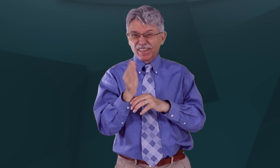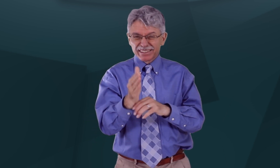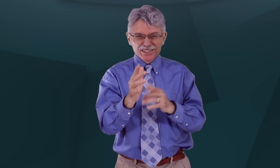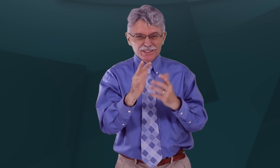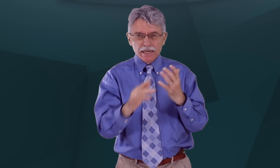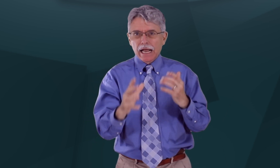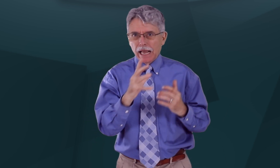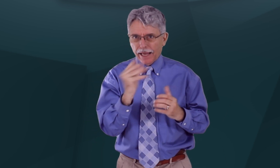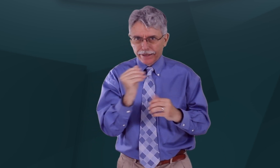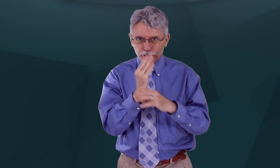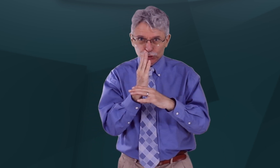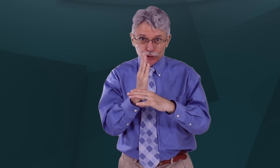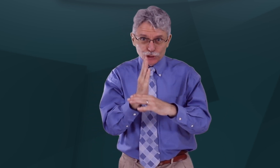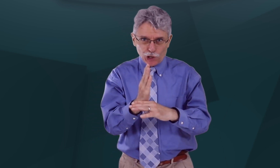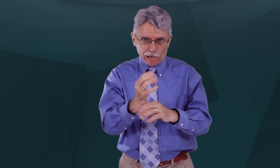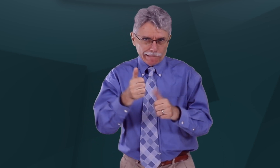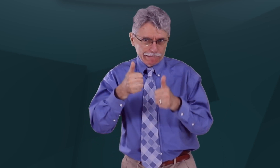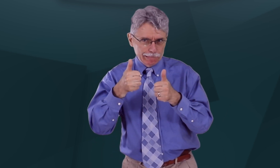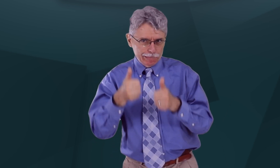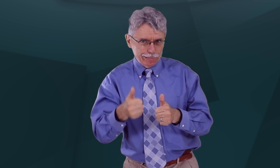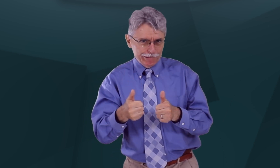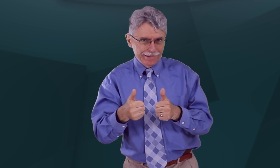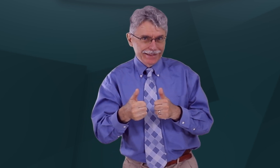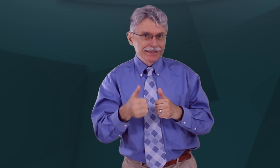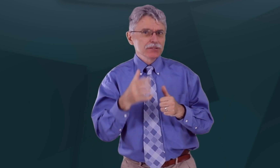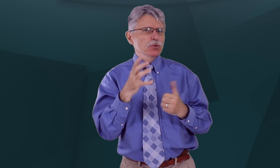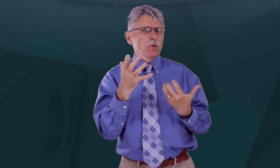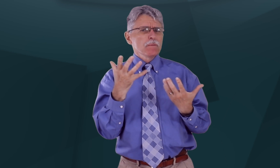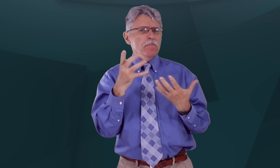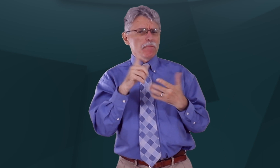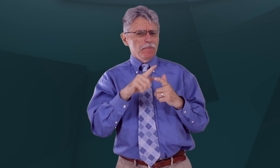I saw all kinds of fishes including a shark, which was really cool.